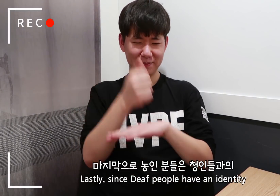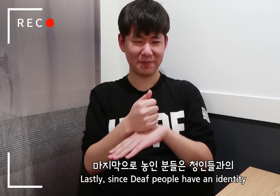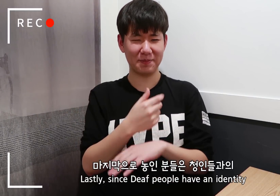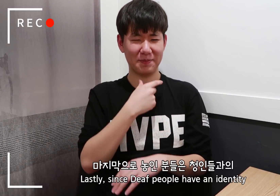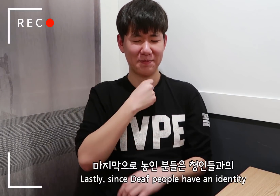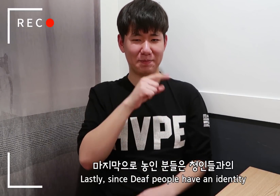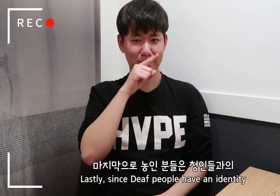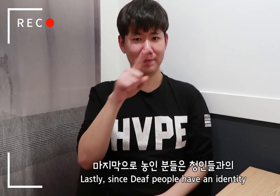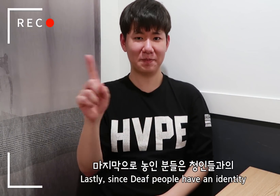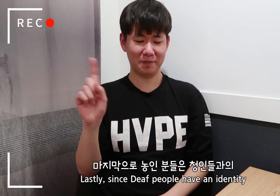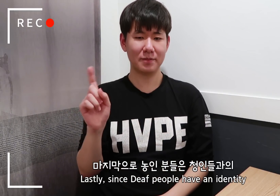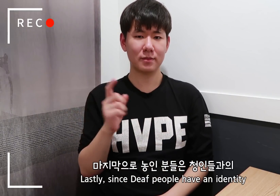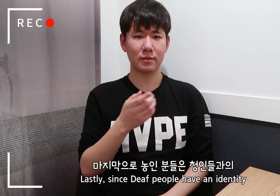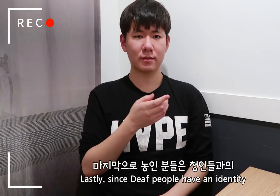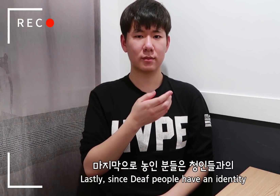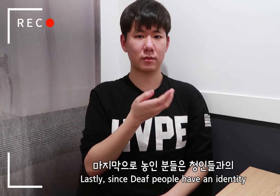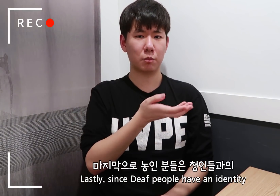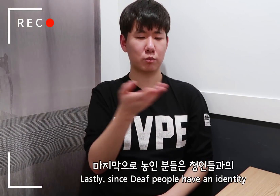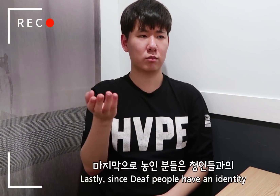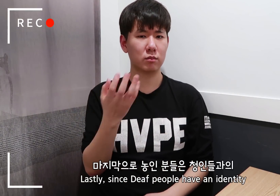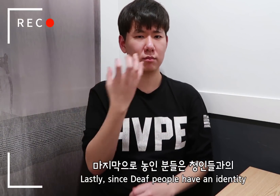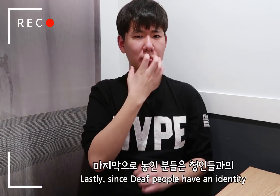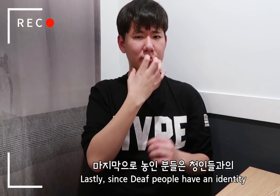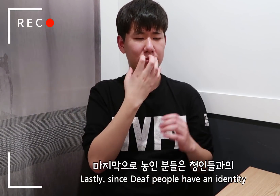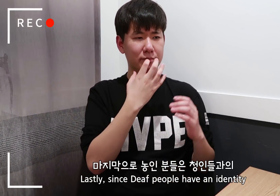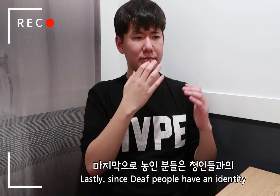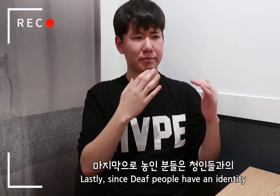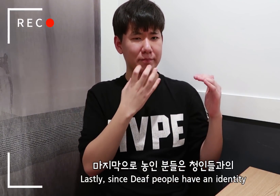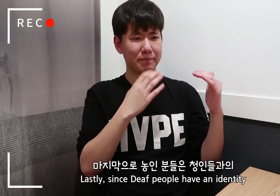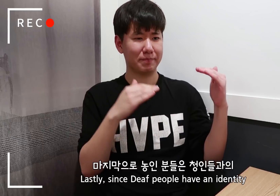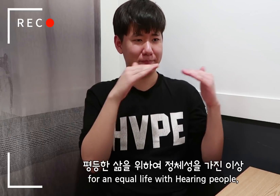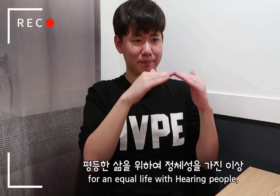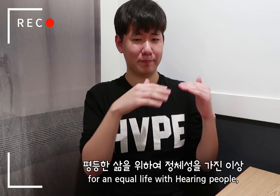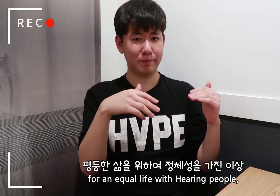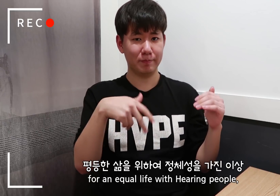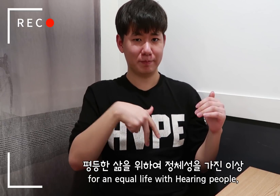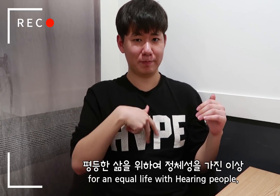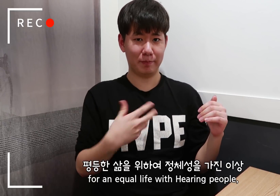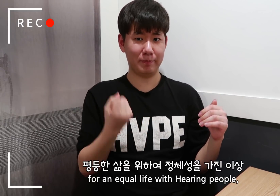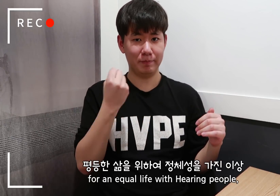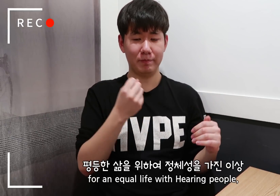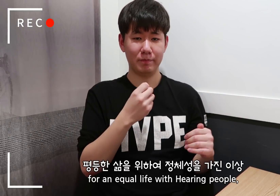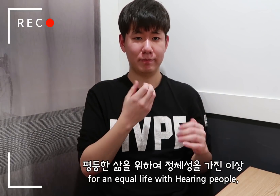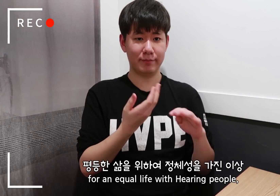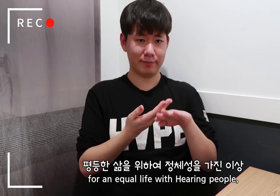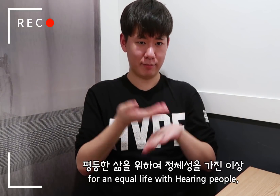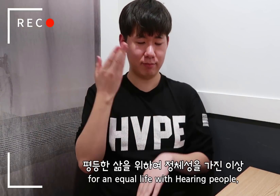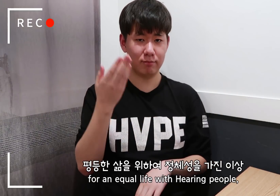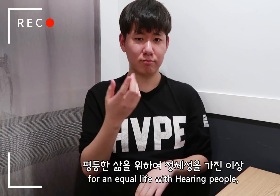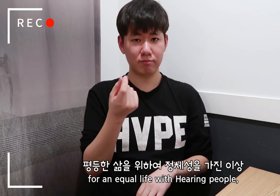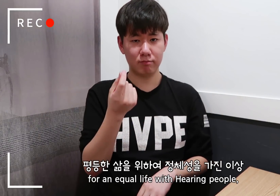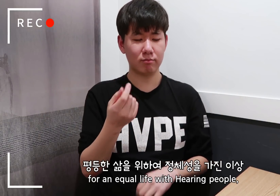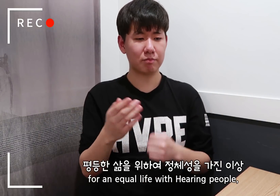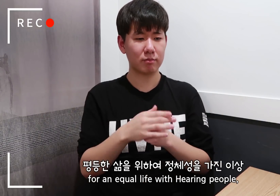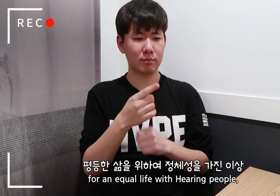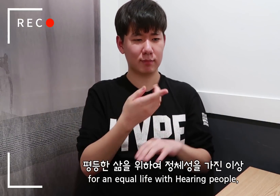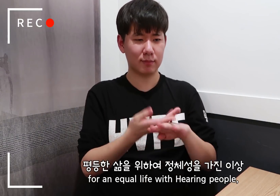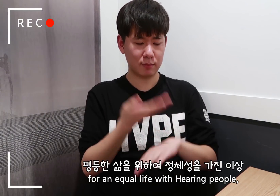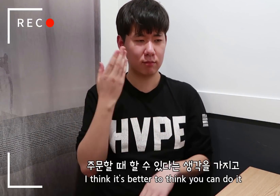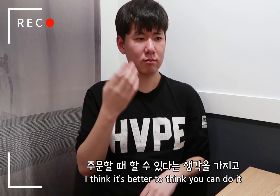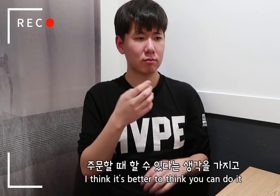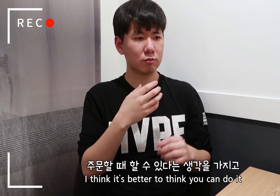Lastly, since Deaf people have an identity for an equal life with Hearing people,